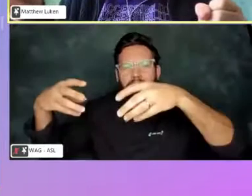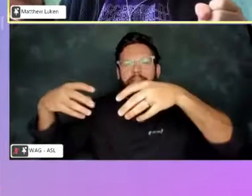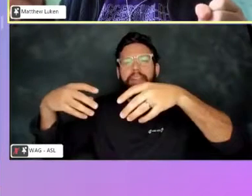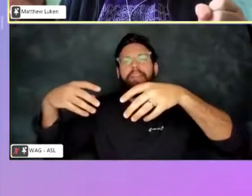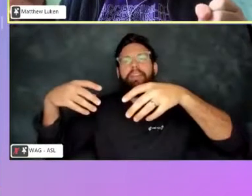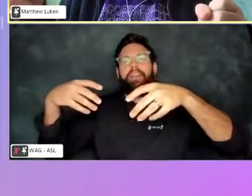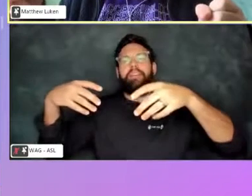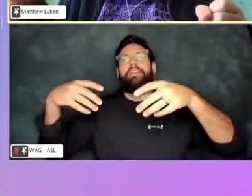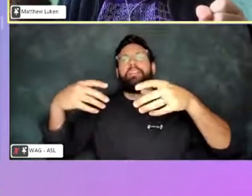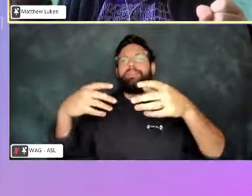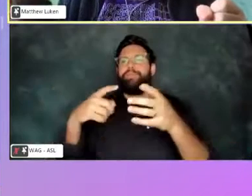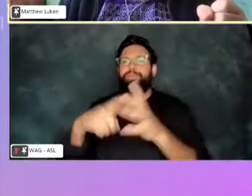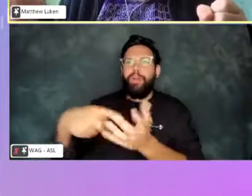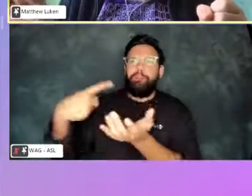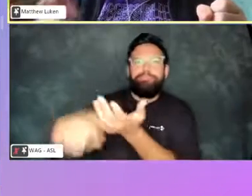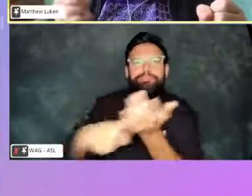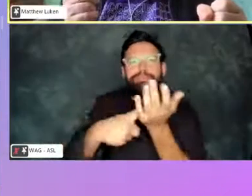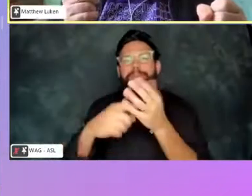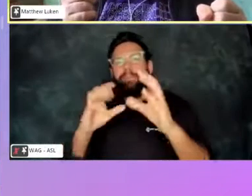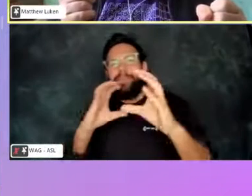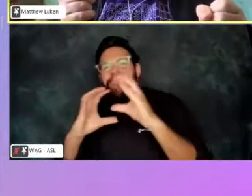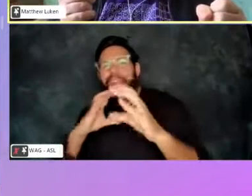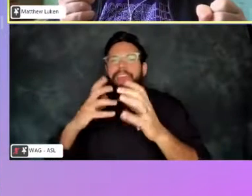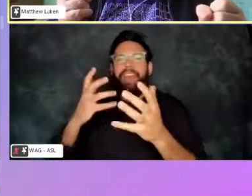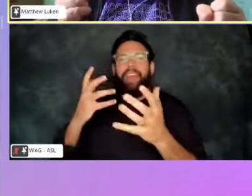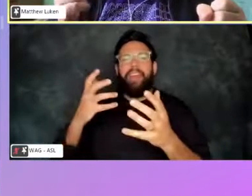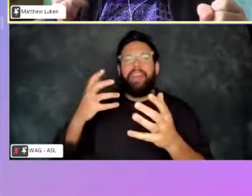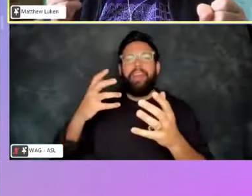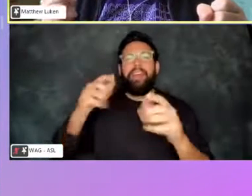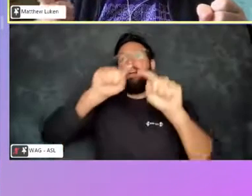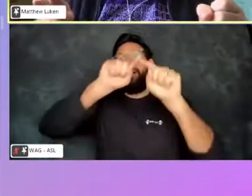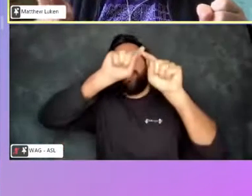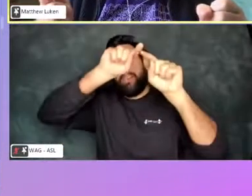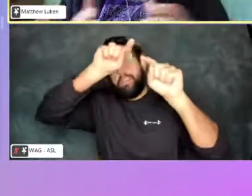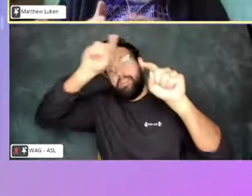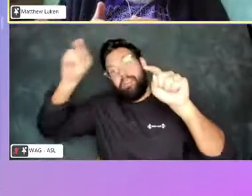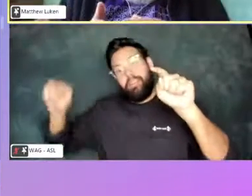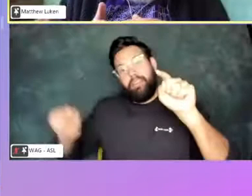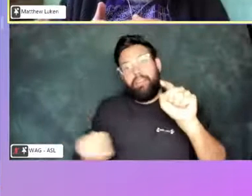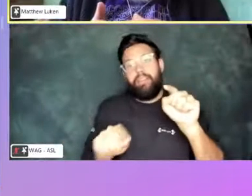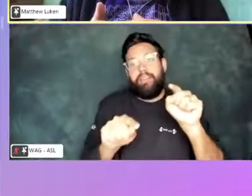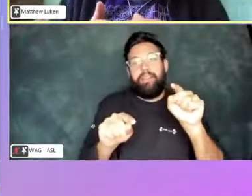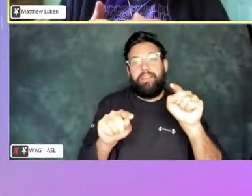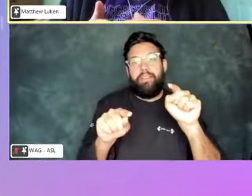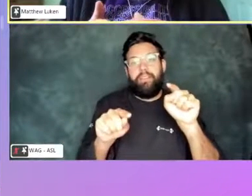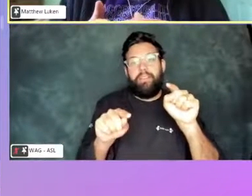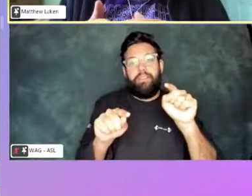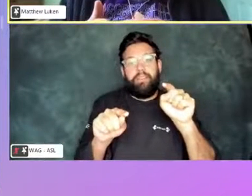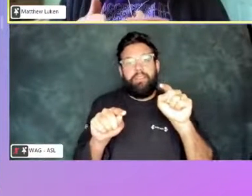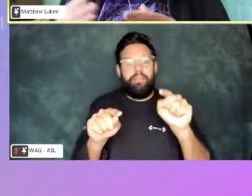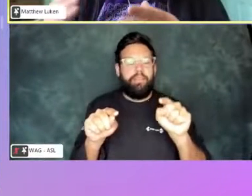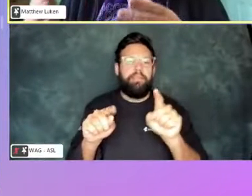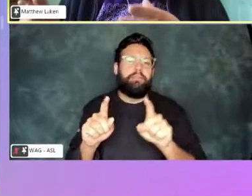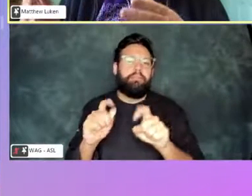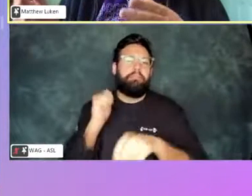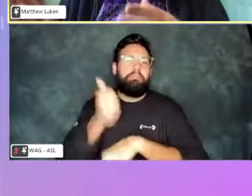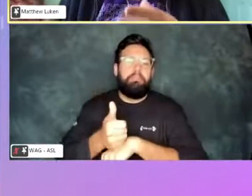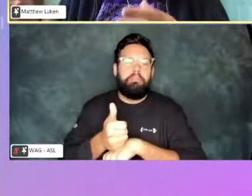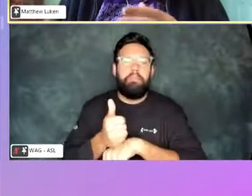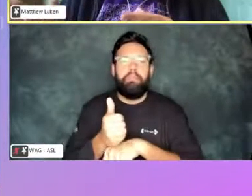right in this diagram, we see ideation. Brainstorming ideas, good bad, and different, start talking and communicating. Coming around